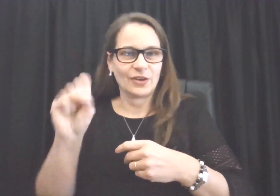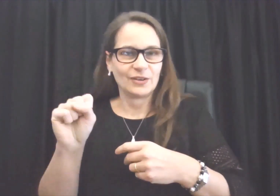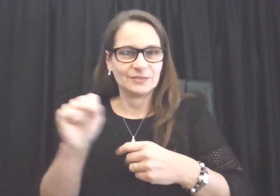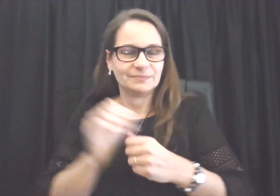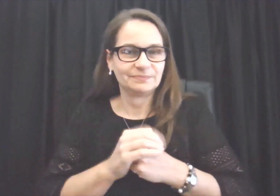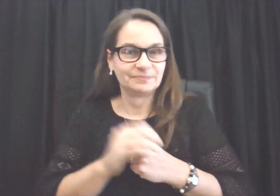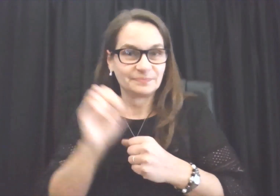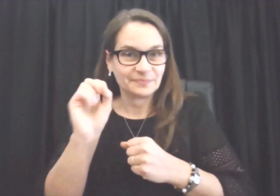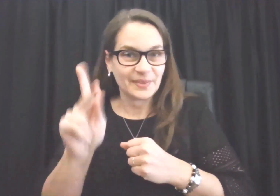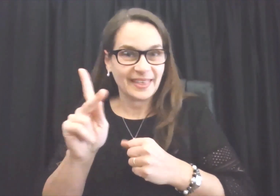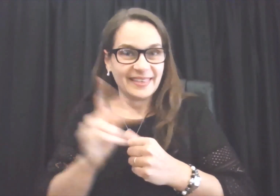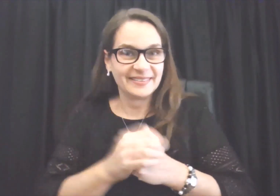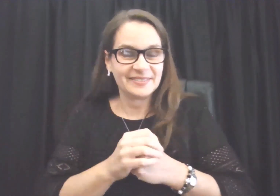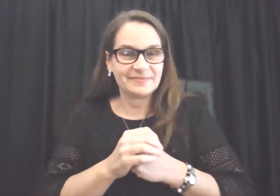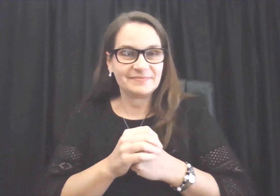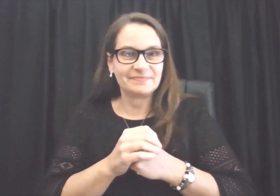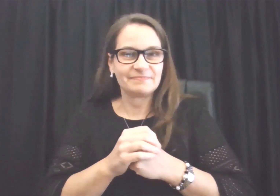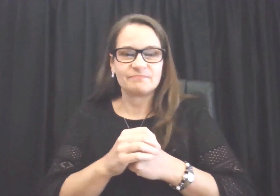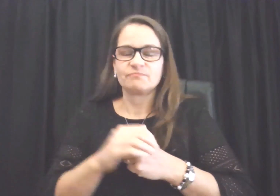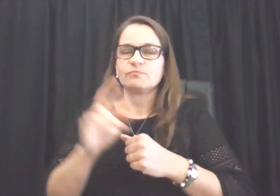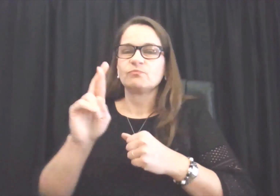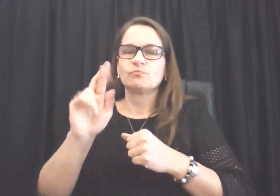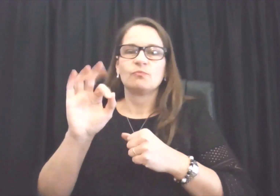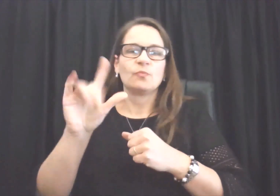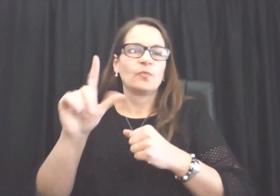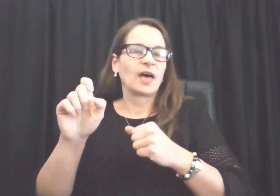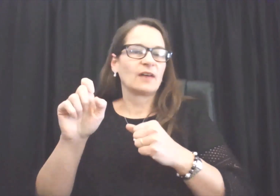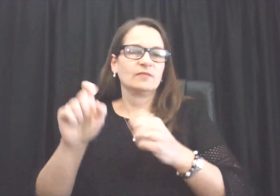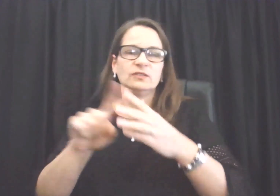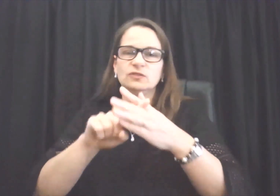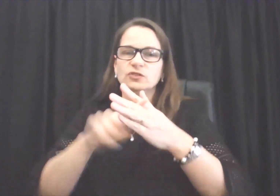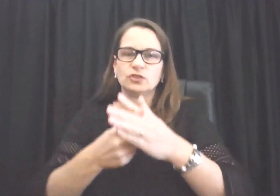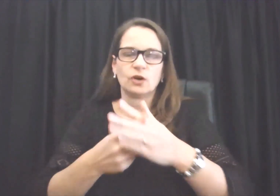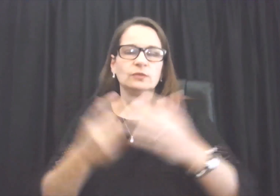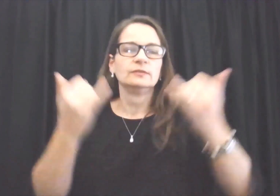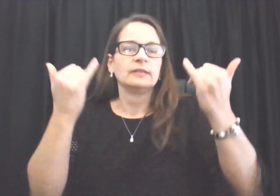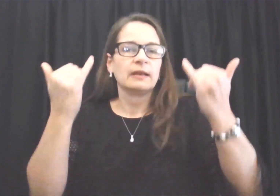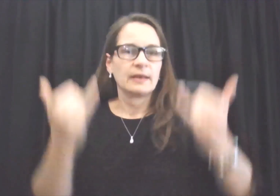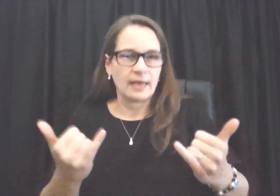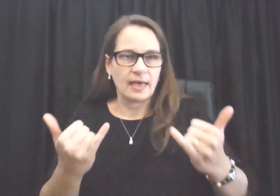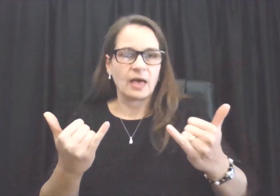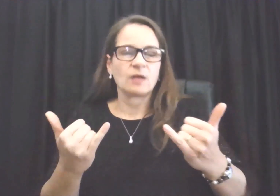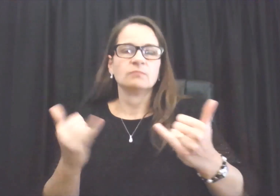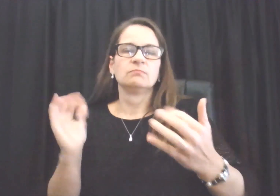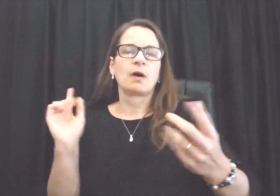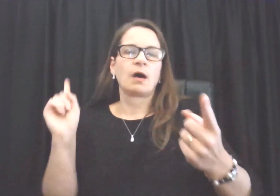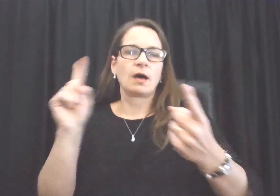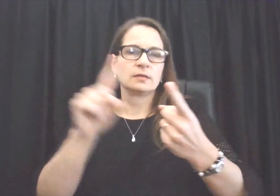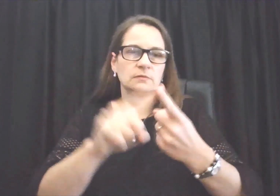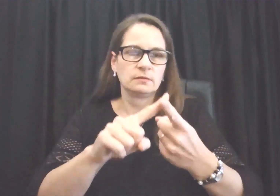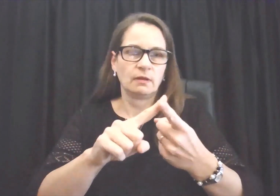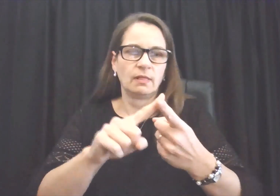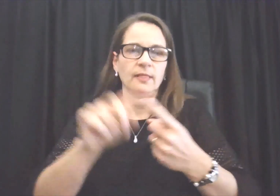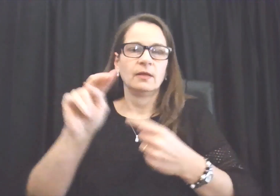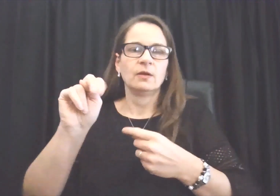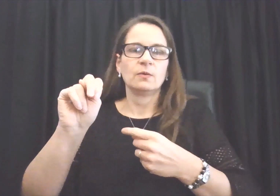and as I said earlier there are three winners so you might be one of them the raffle starts now